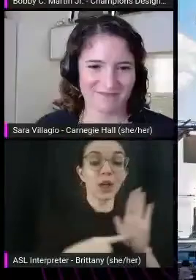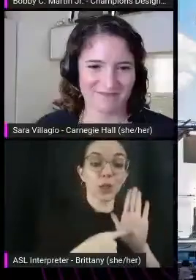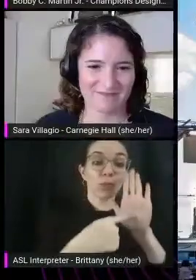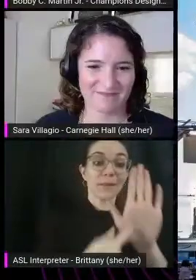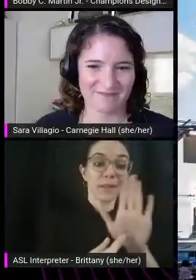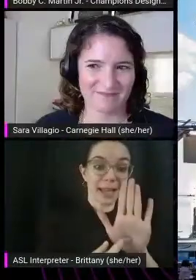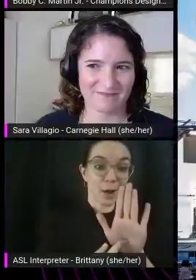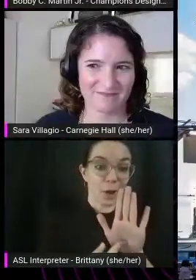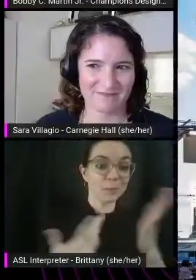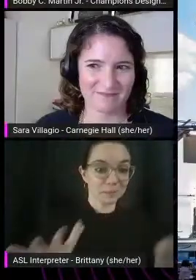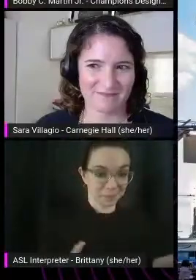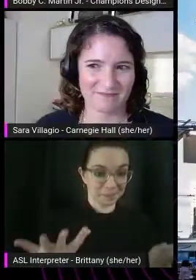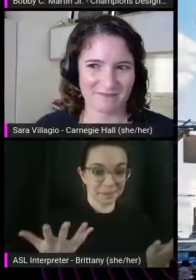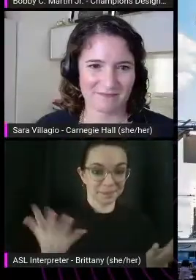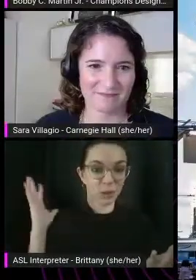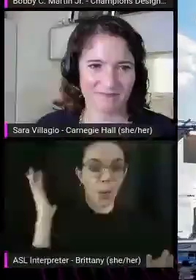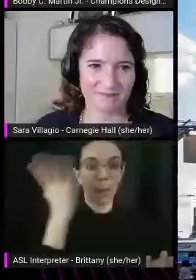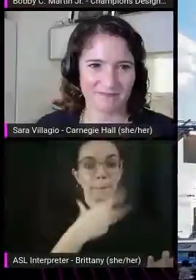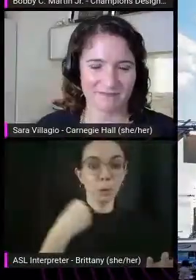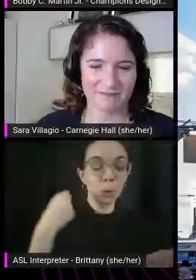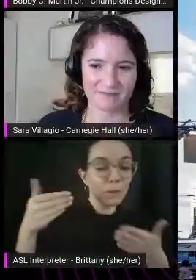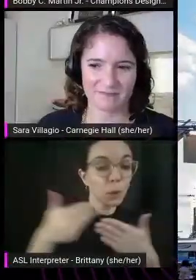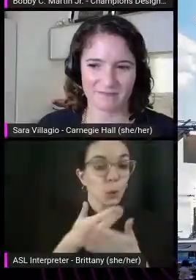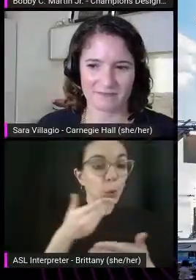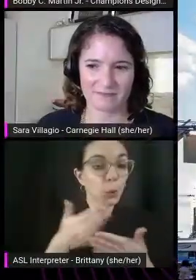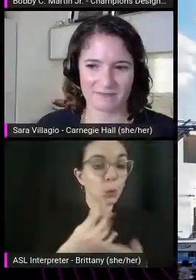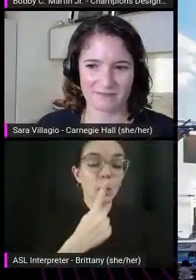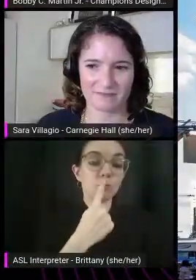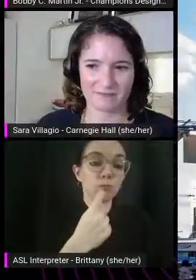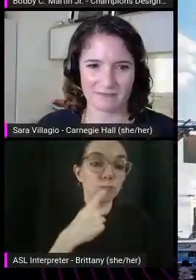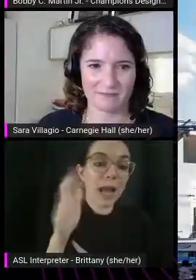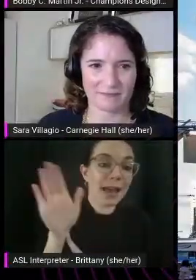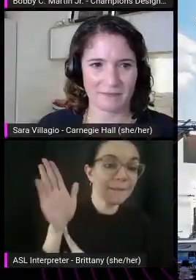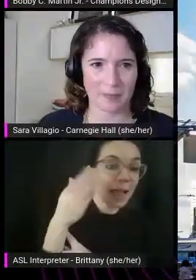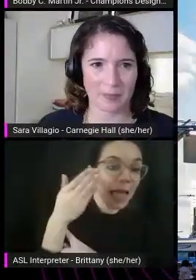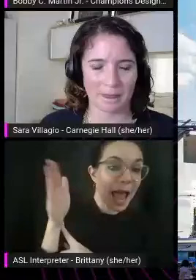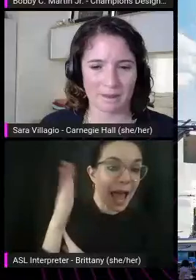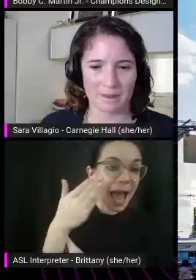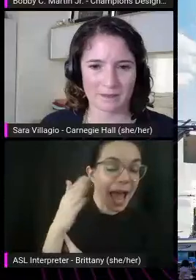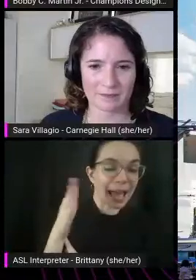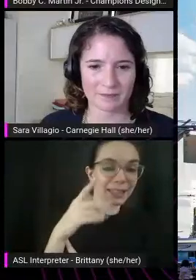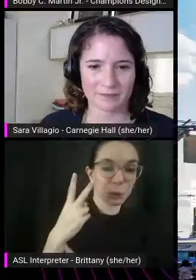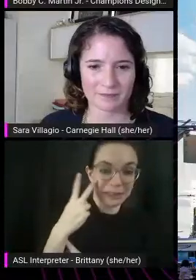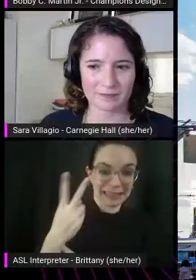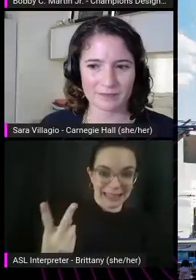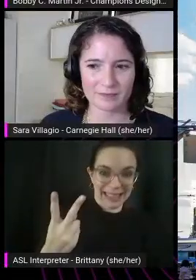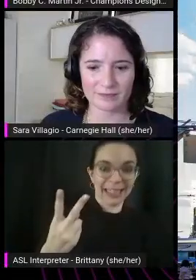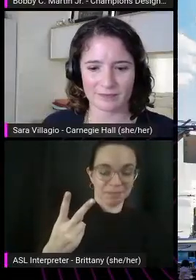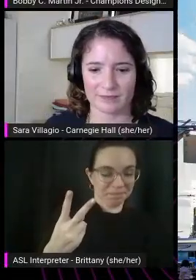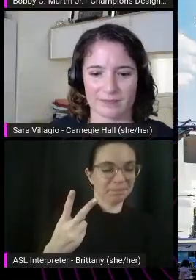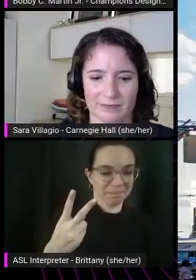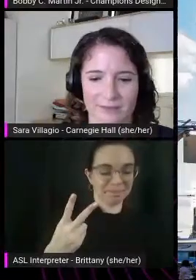So those beautiful red flags now hang in front of the Carnegie Hall building at 57th and 7th Avenue